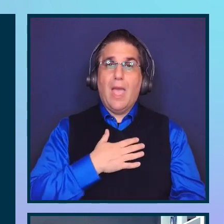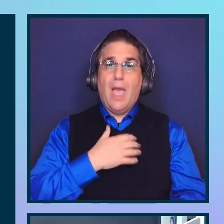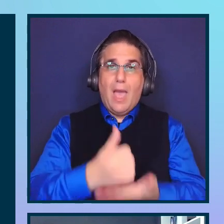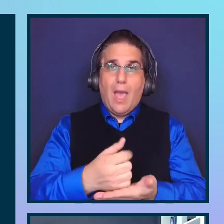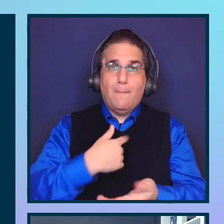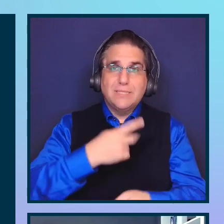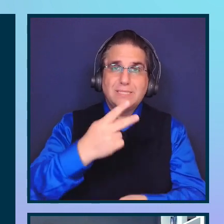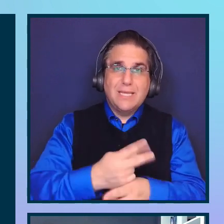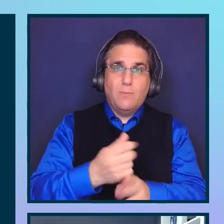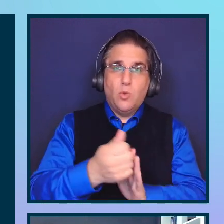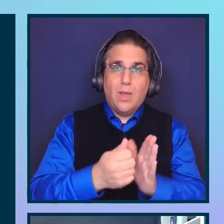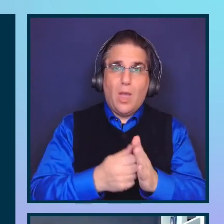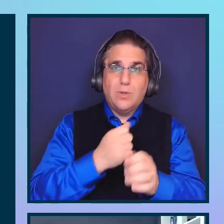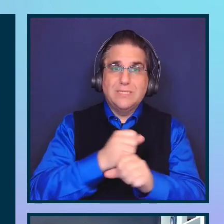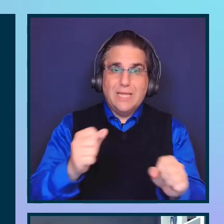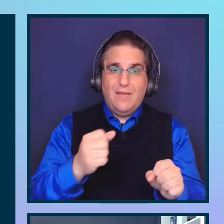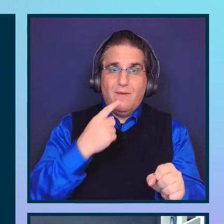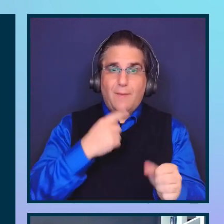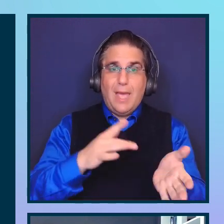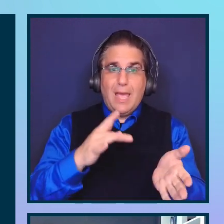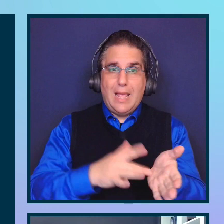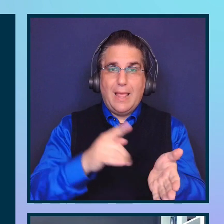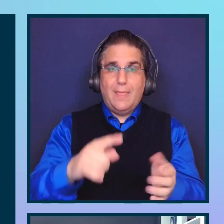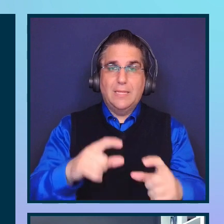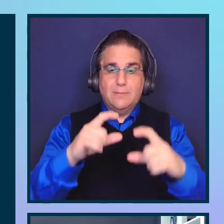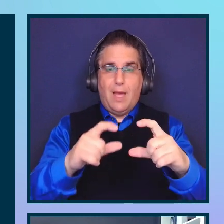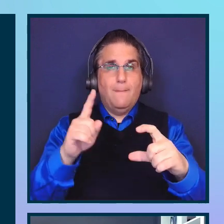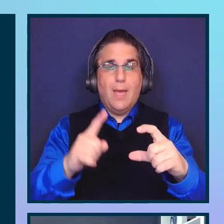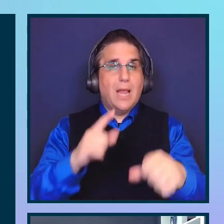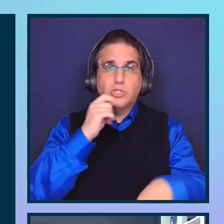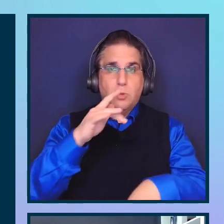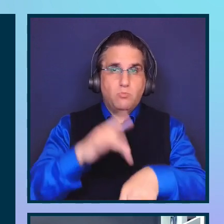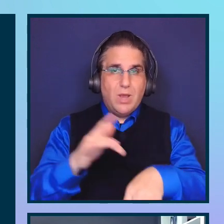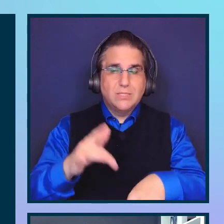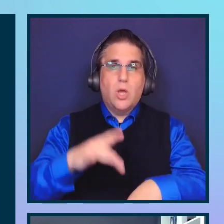by clicking on the checkbox below, press and hold. Please try again.